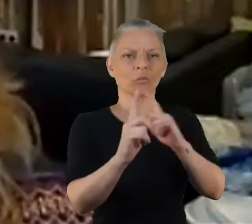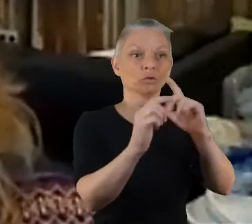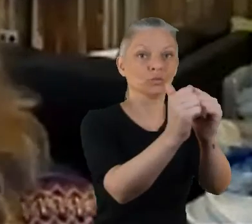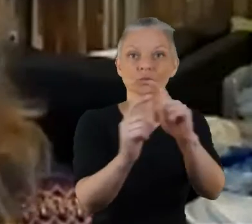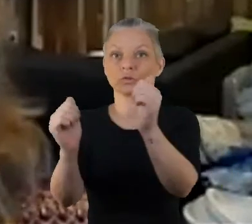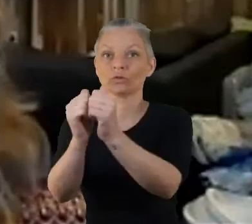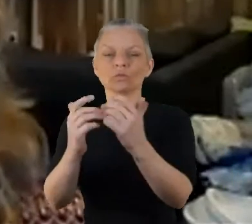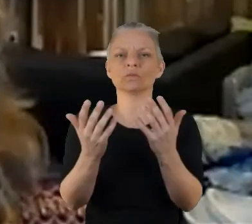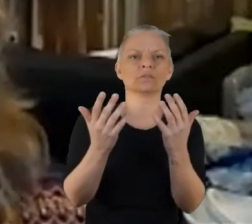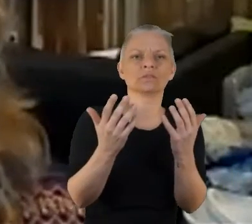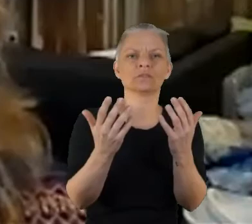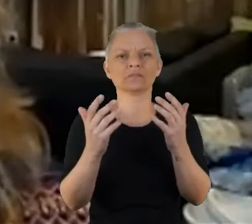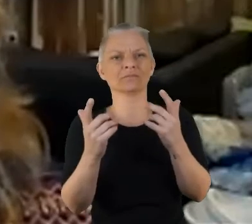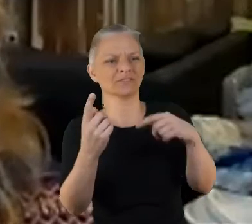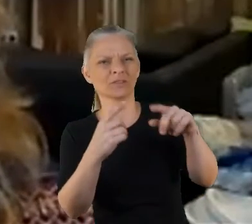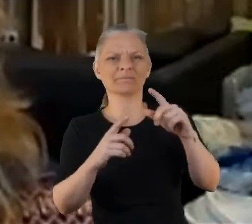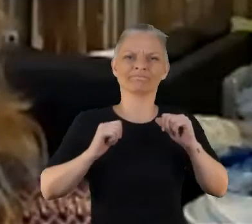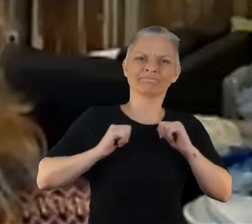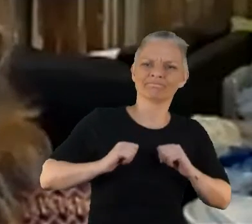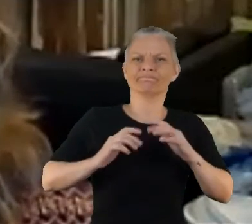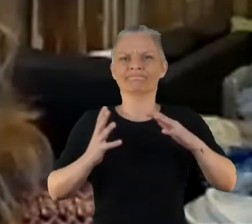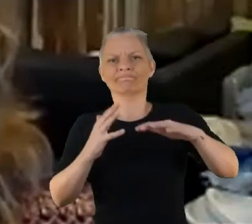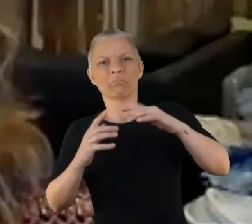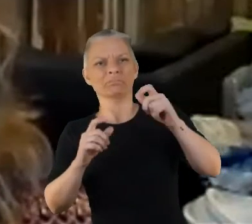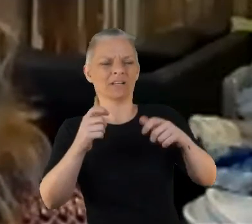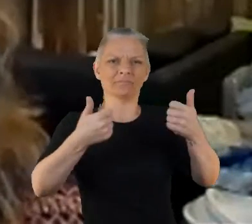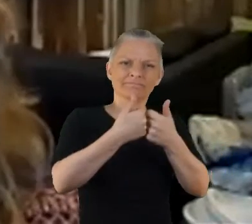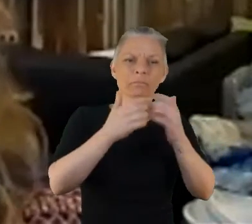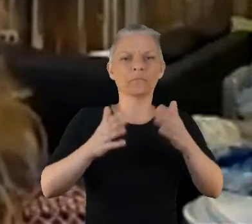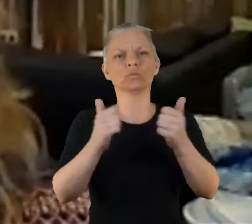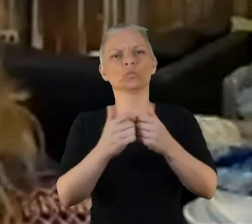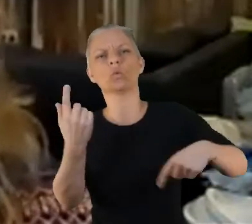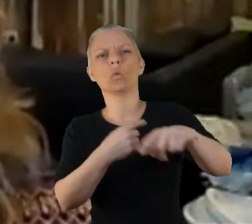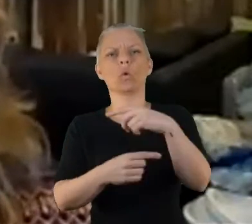And it must do both. It is a peer space so it must suit everyone. And the final thing that I think